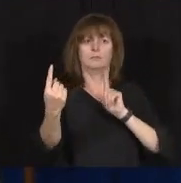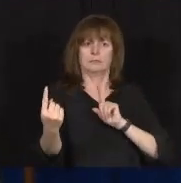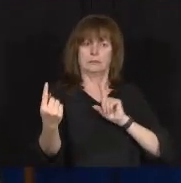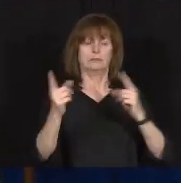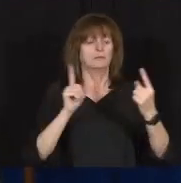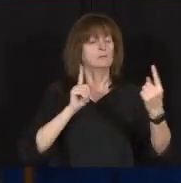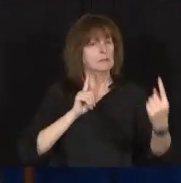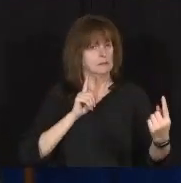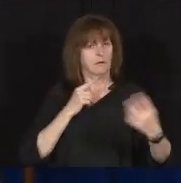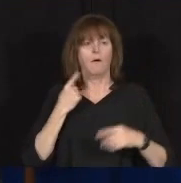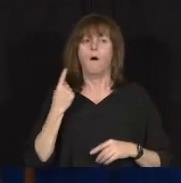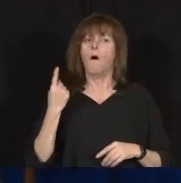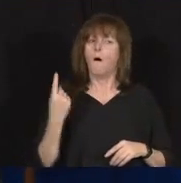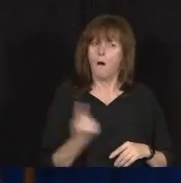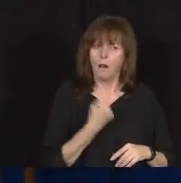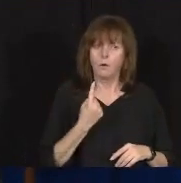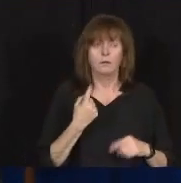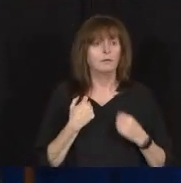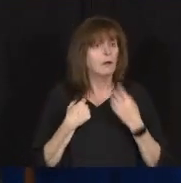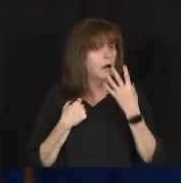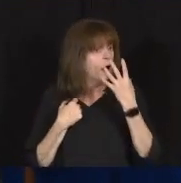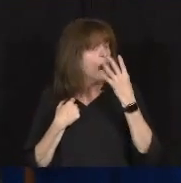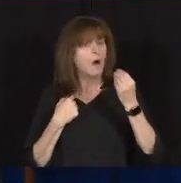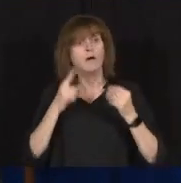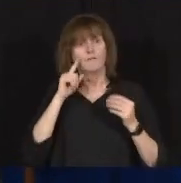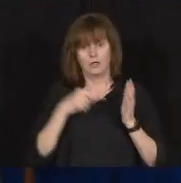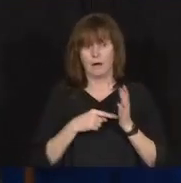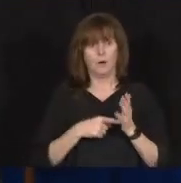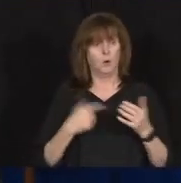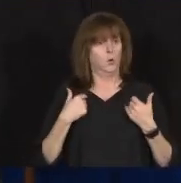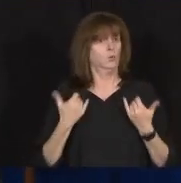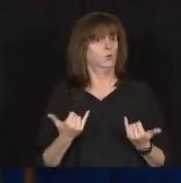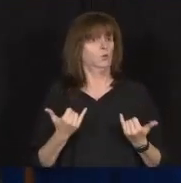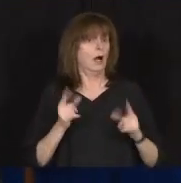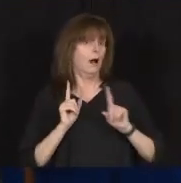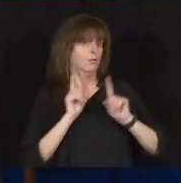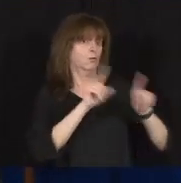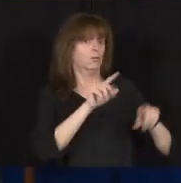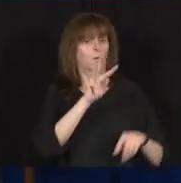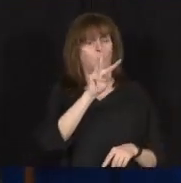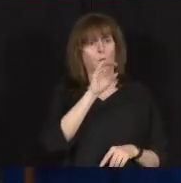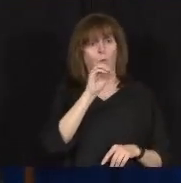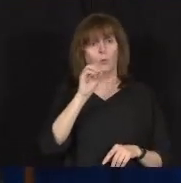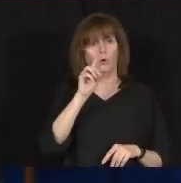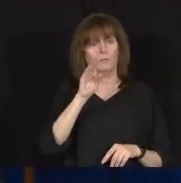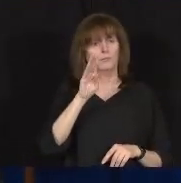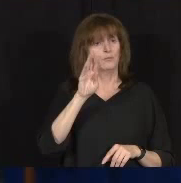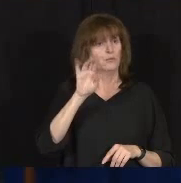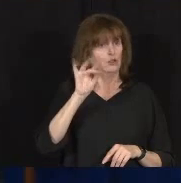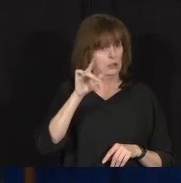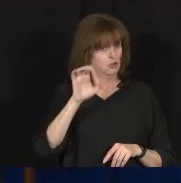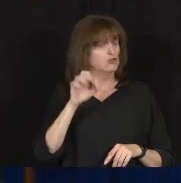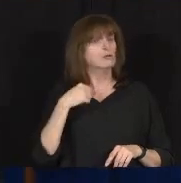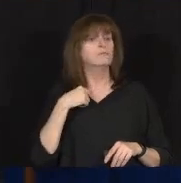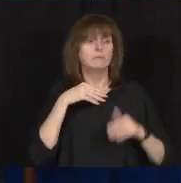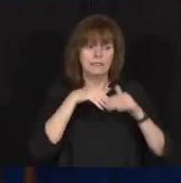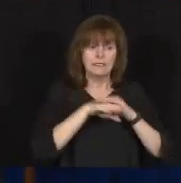ike Francis today at Woodbridge, I made sure that I wore gloves and a mask a